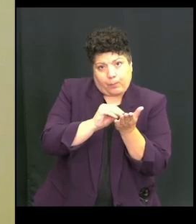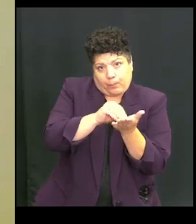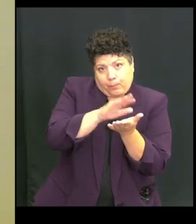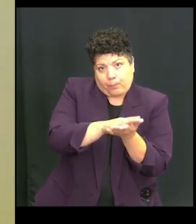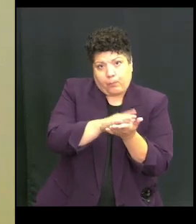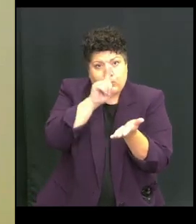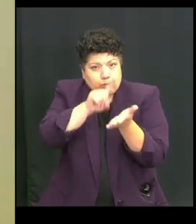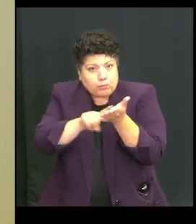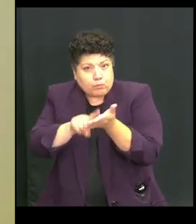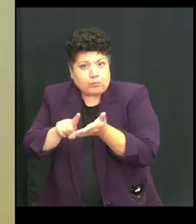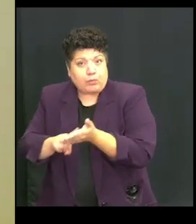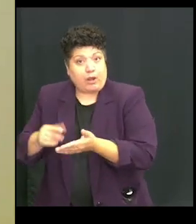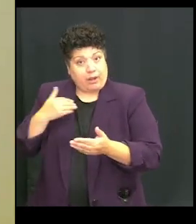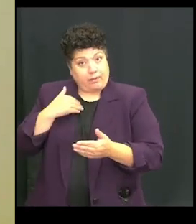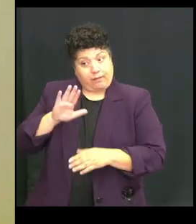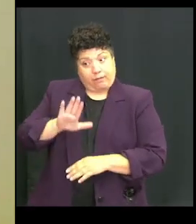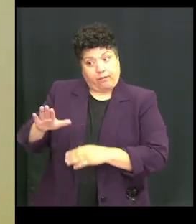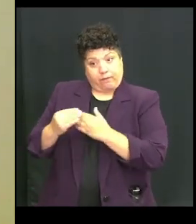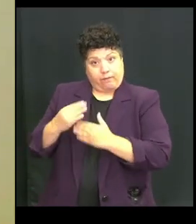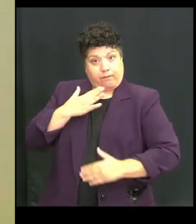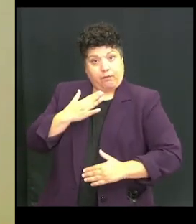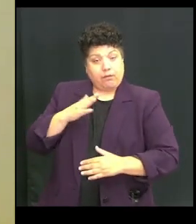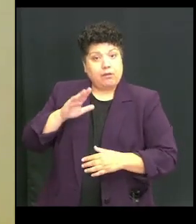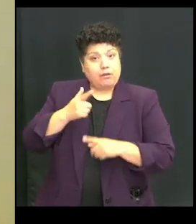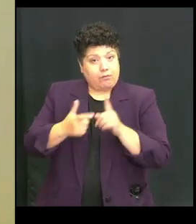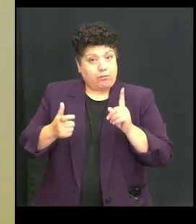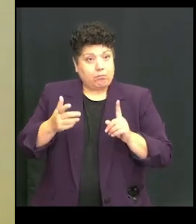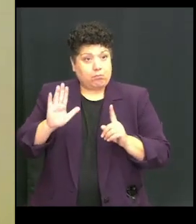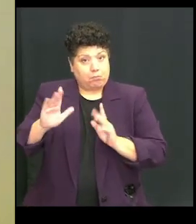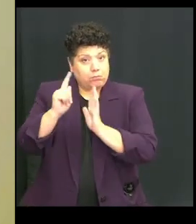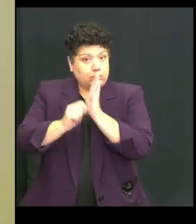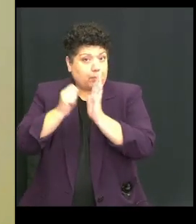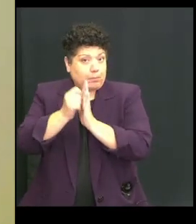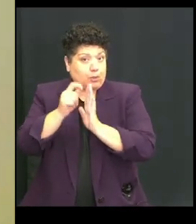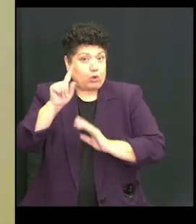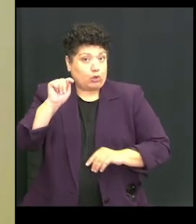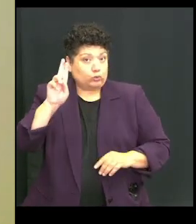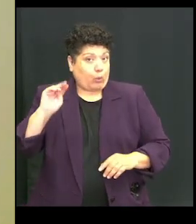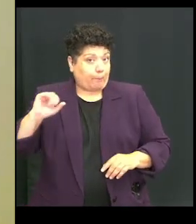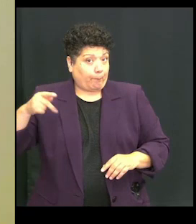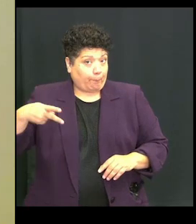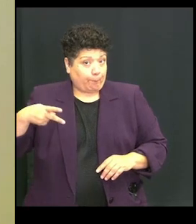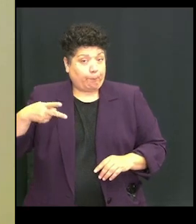particularly through the Trump era. And Eric may know a bit more about that than I do.